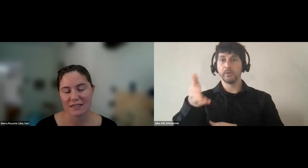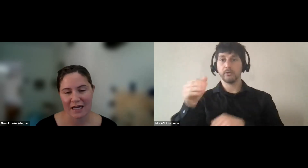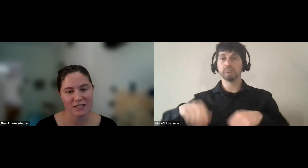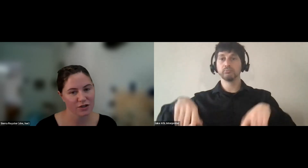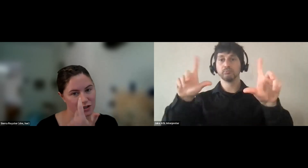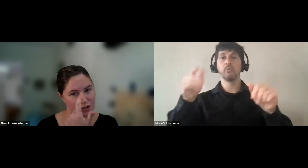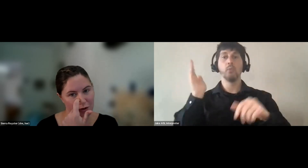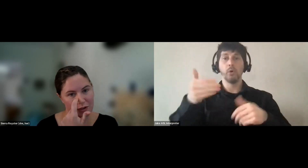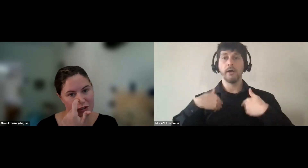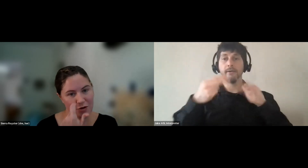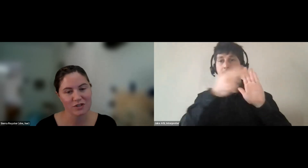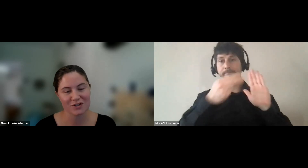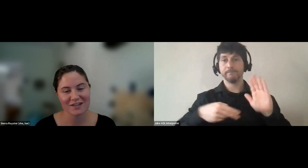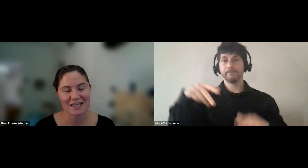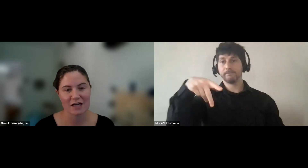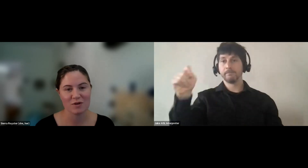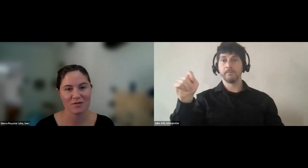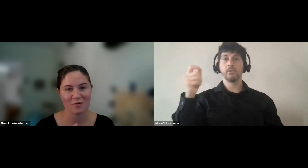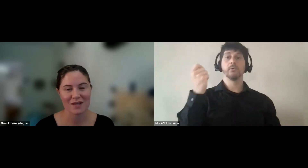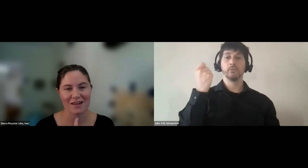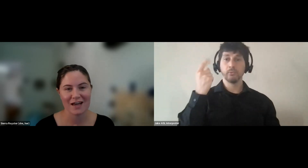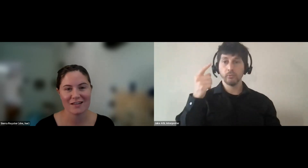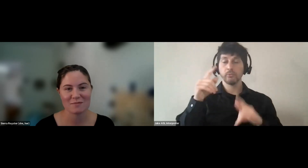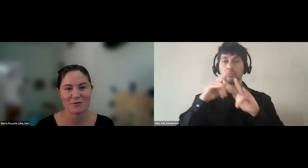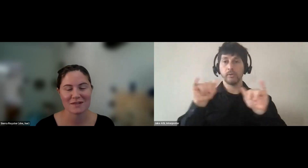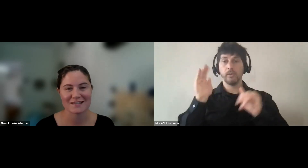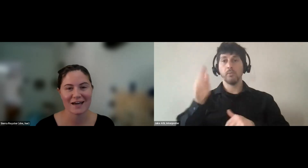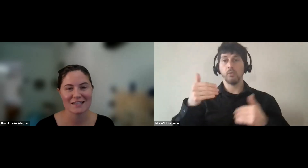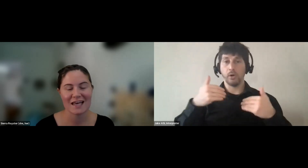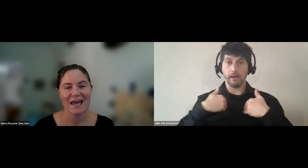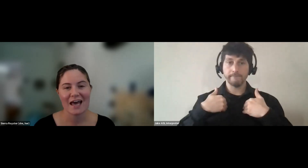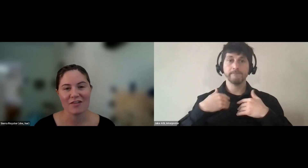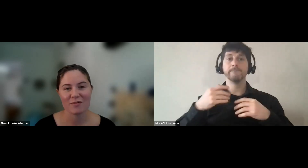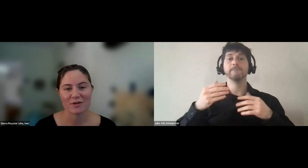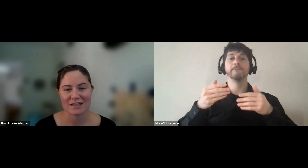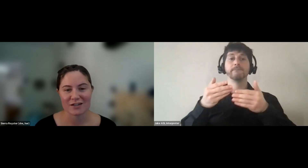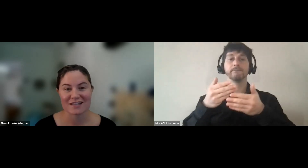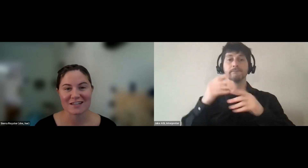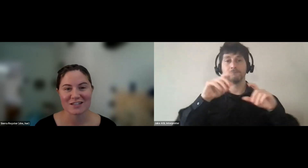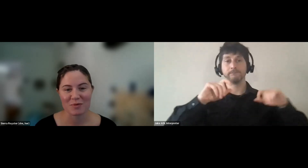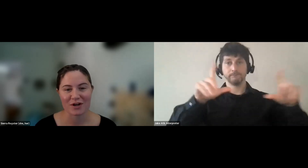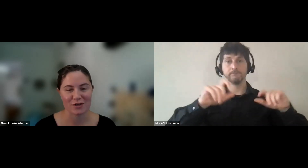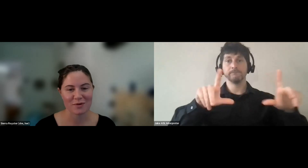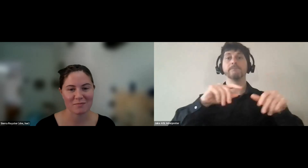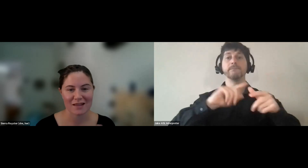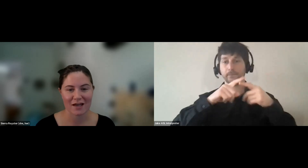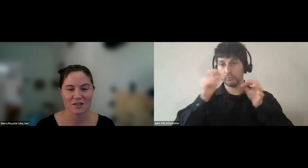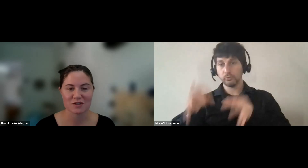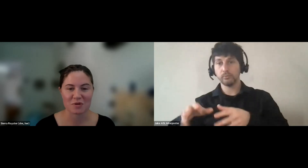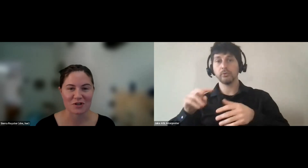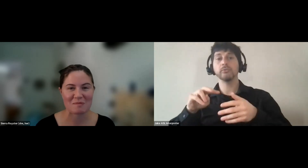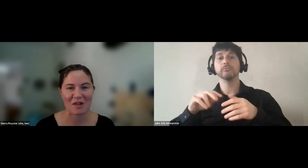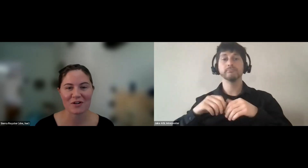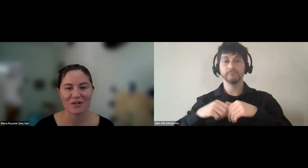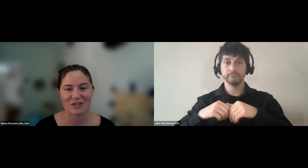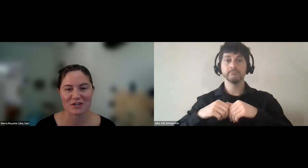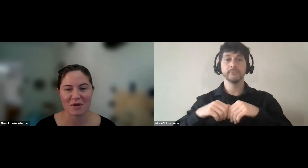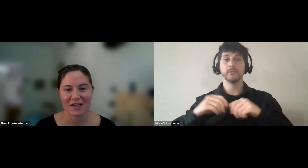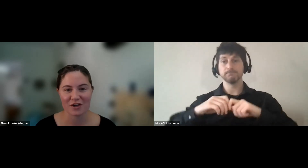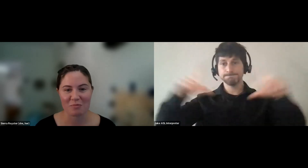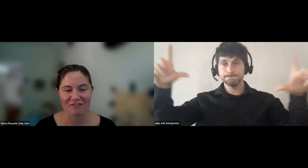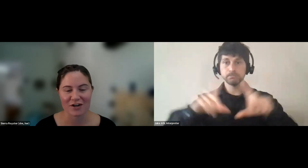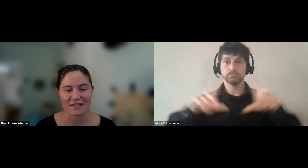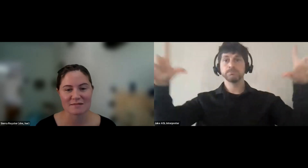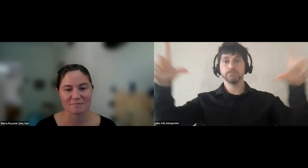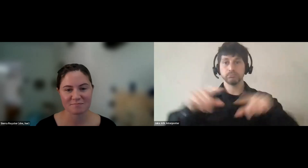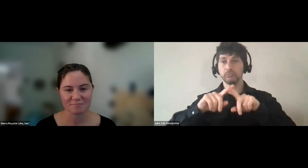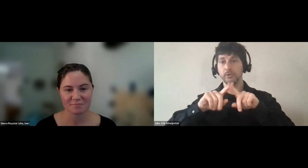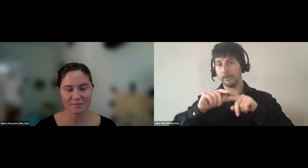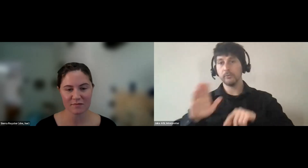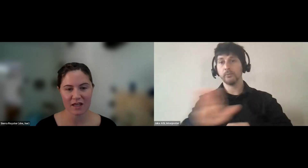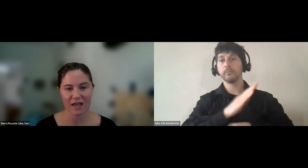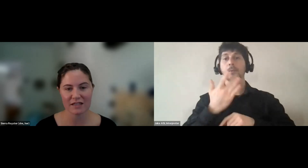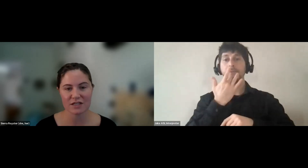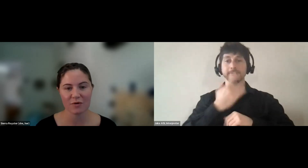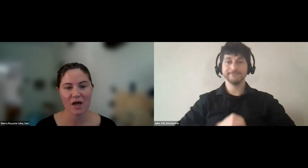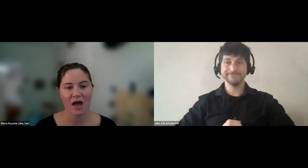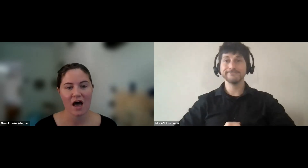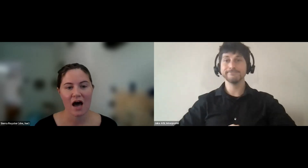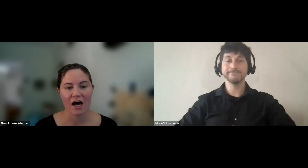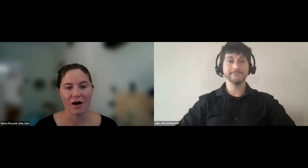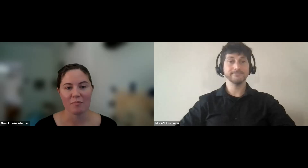You can find the interpreter right on the screen.